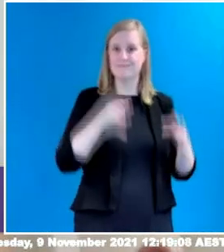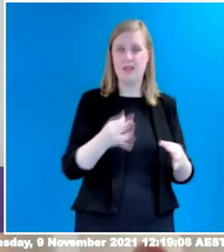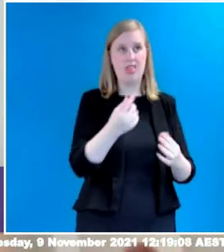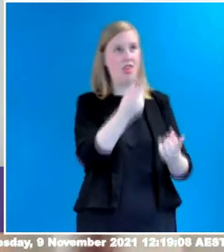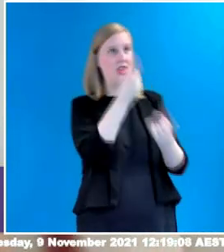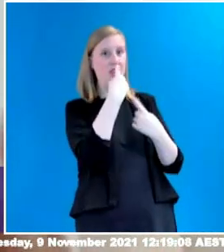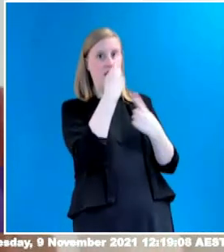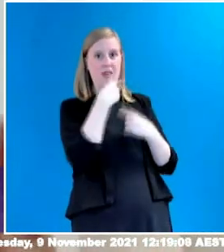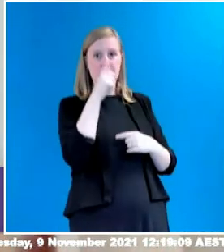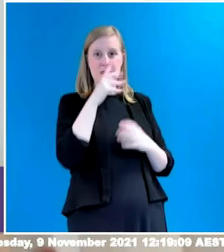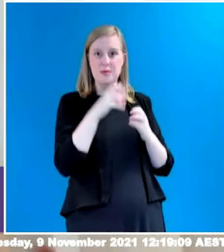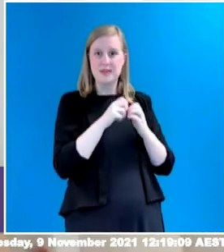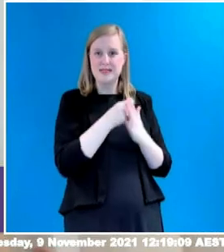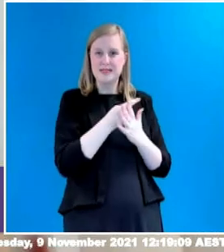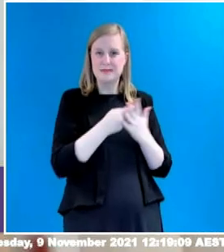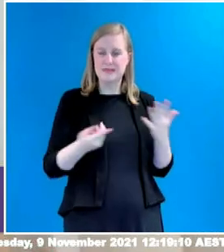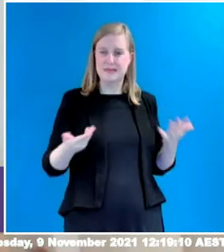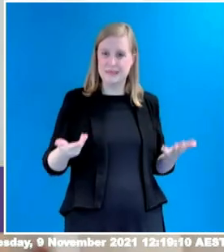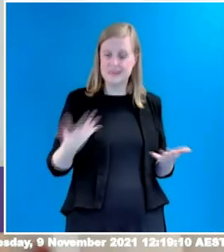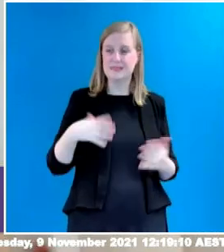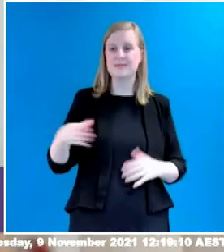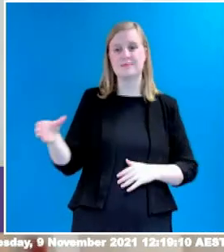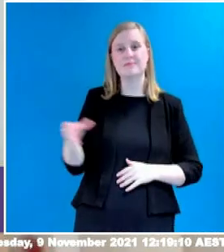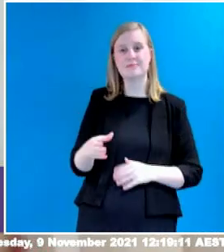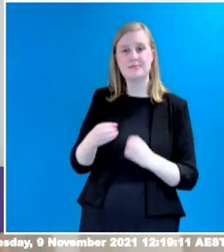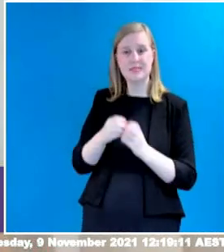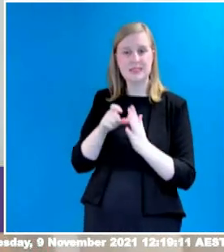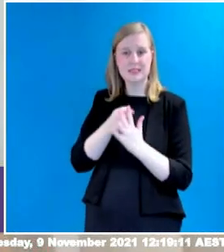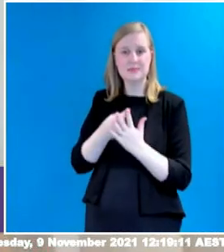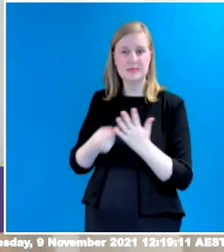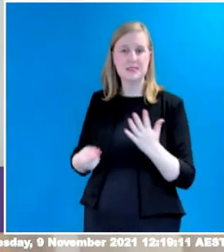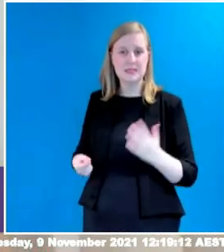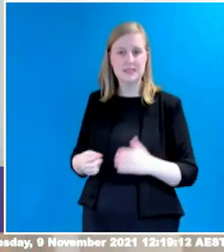response, the deprioritising of vaccinations, we end up with things